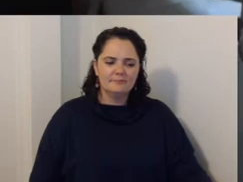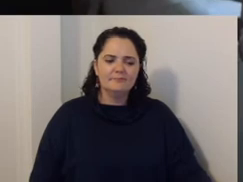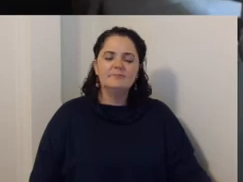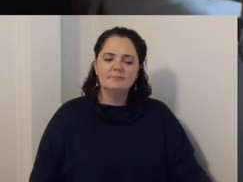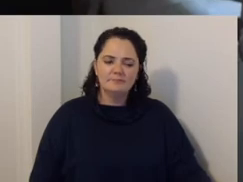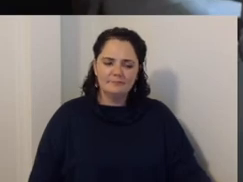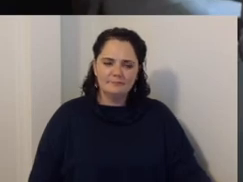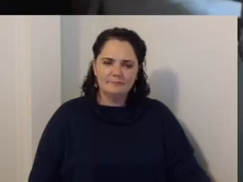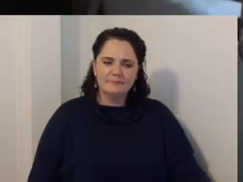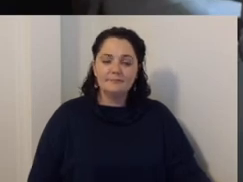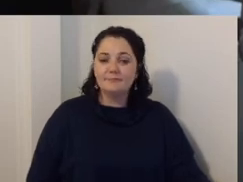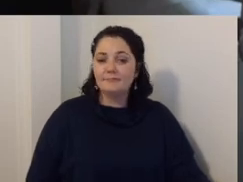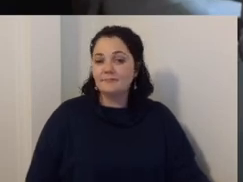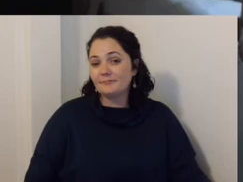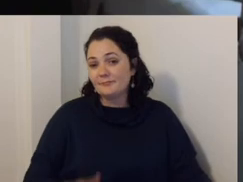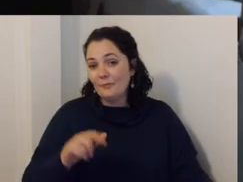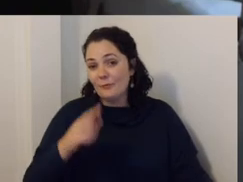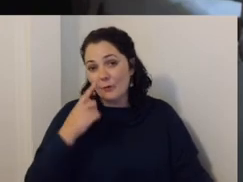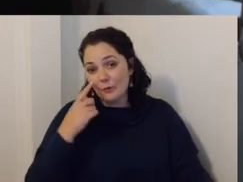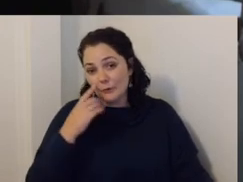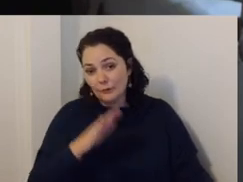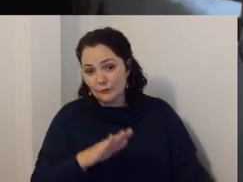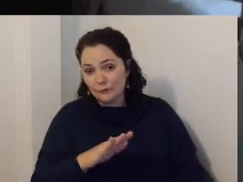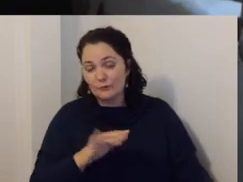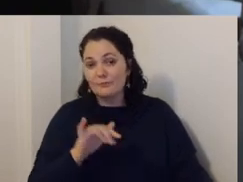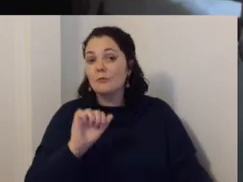now what the uh you will probably have noticed depending on where you are working